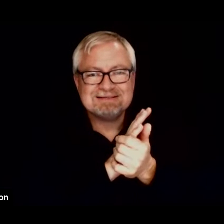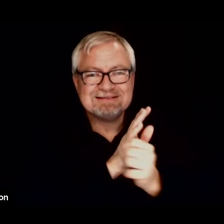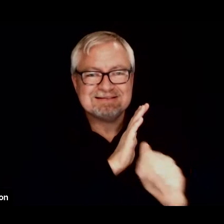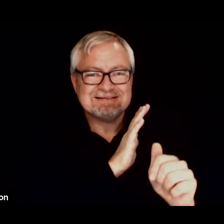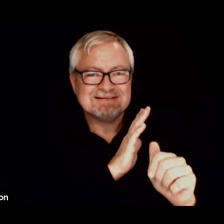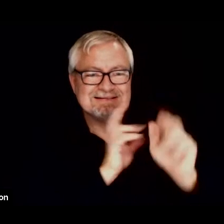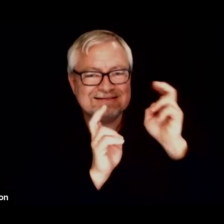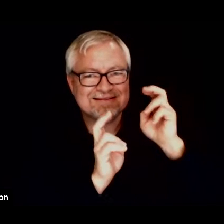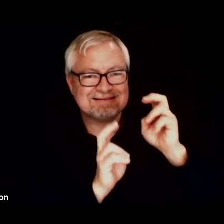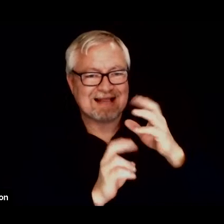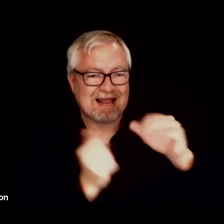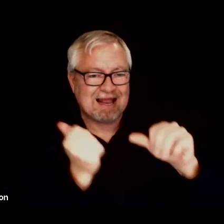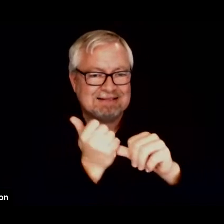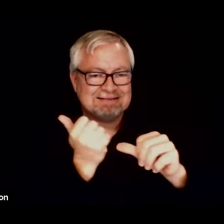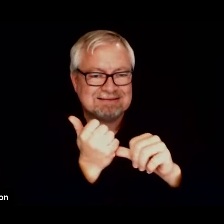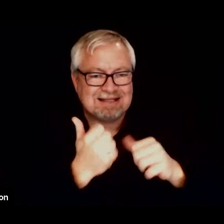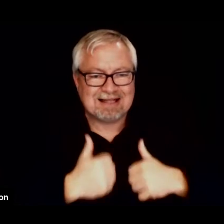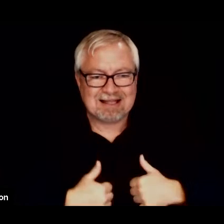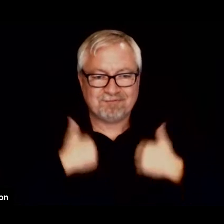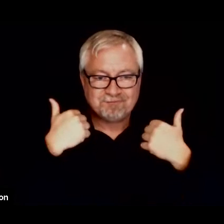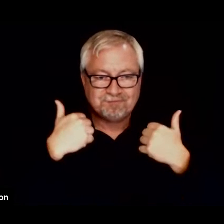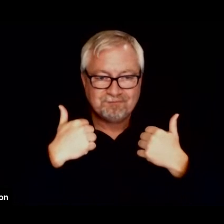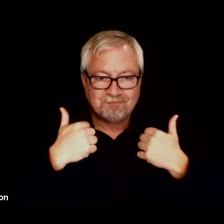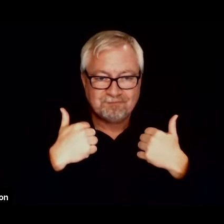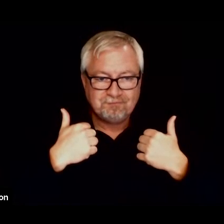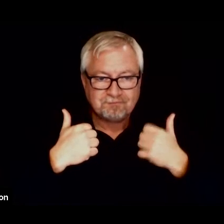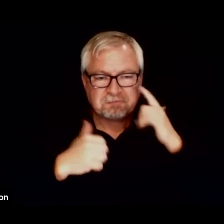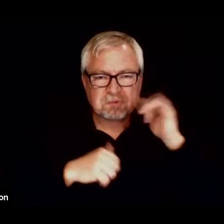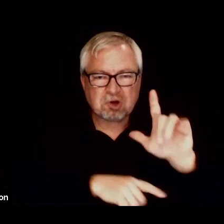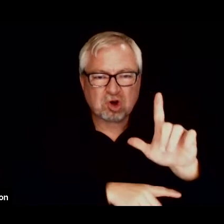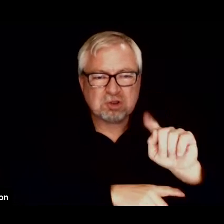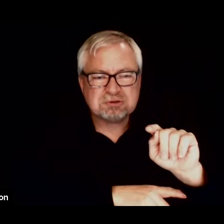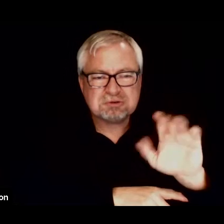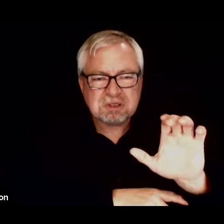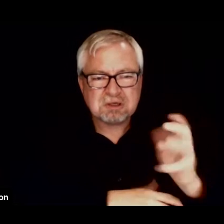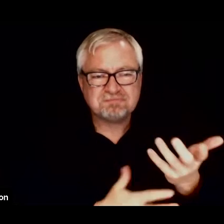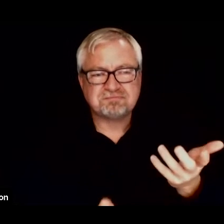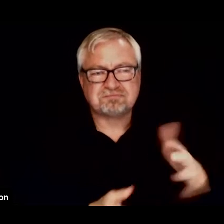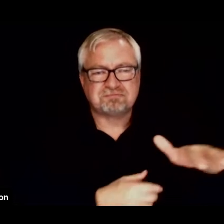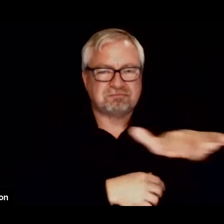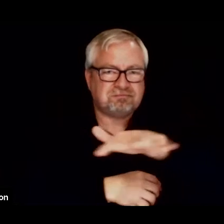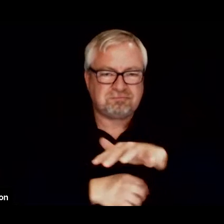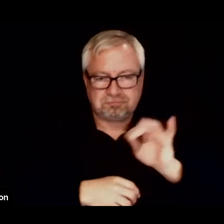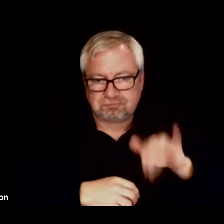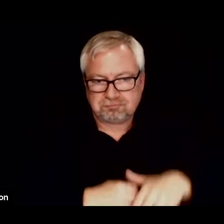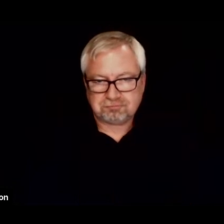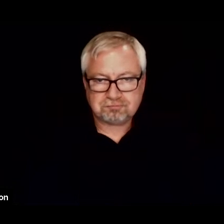and so because these are focused on specific settings settings where healthcare workers work